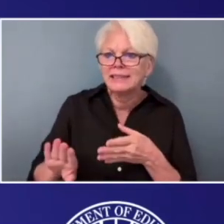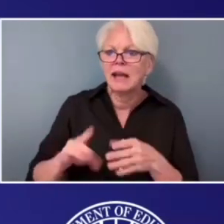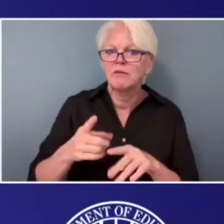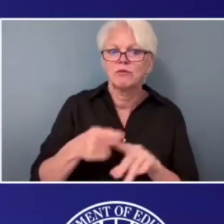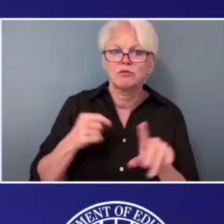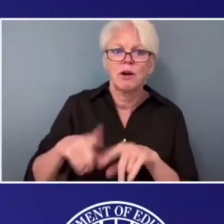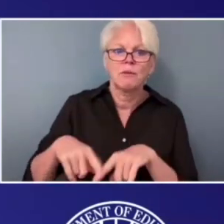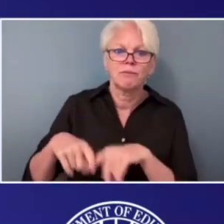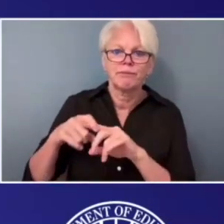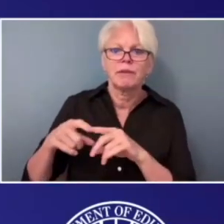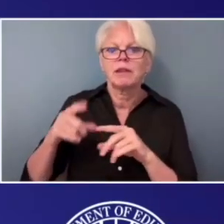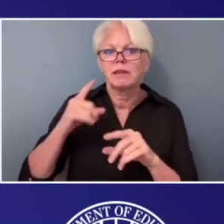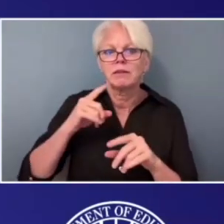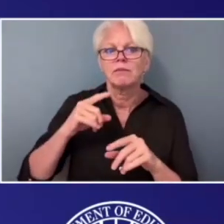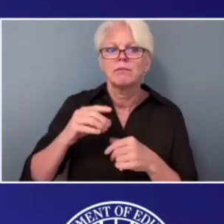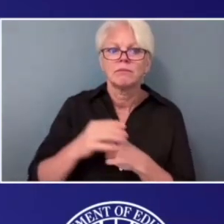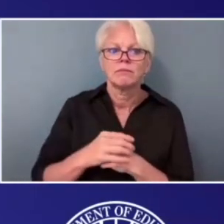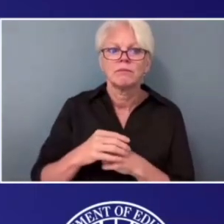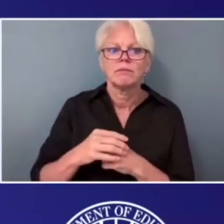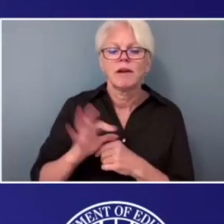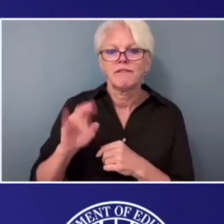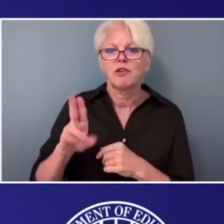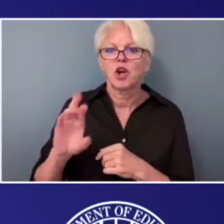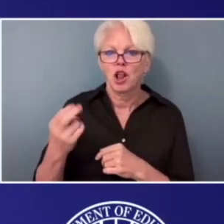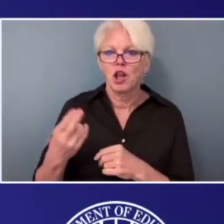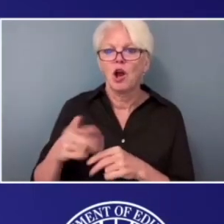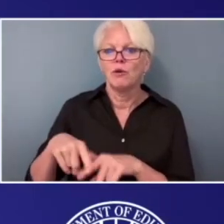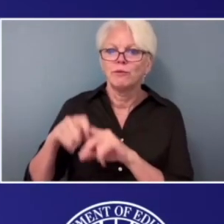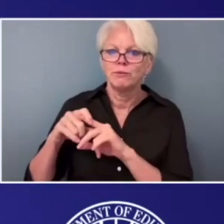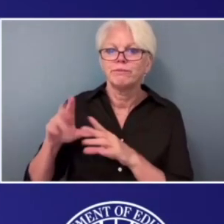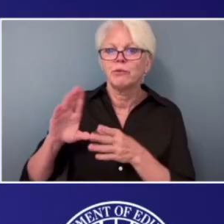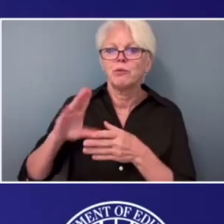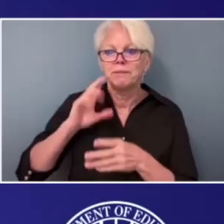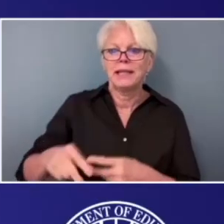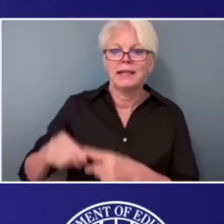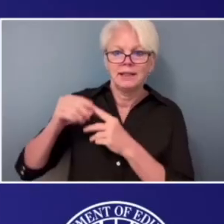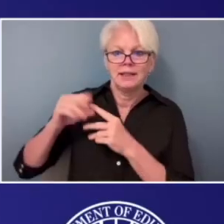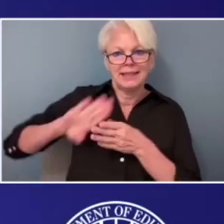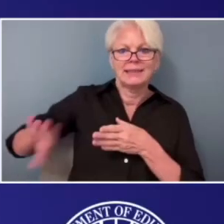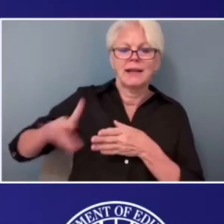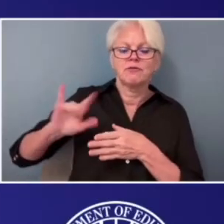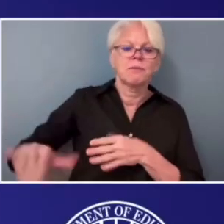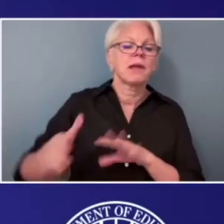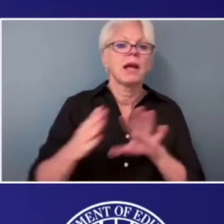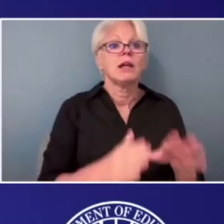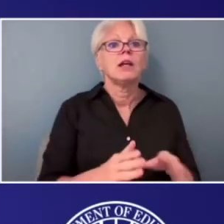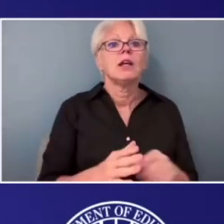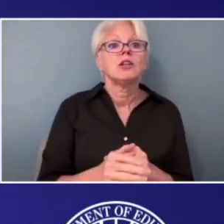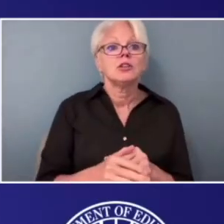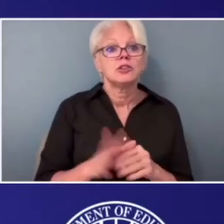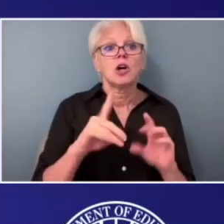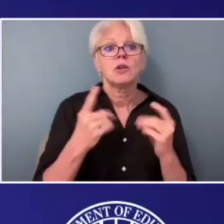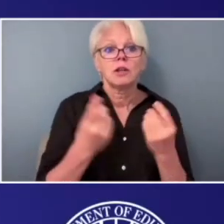furlough. So based on the current circumstances, the Department has determined that the current negotiated